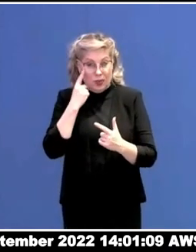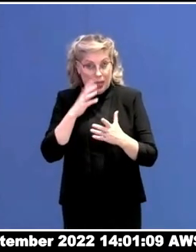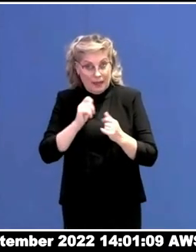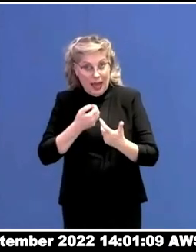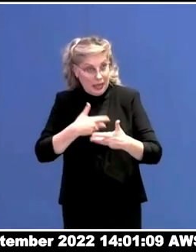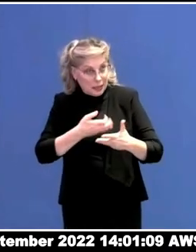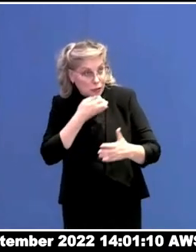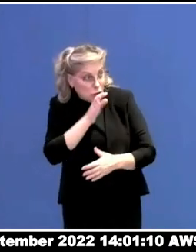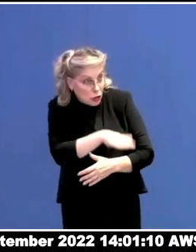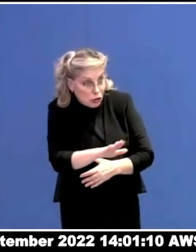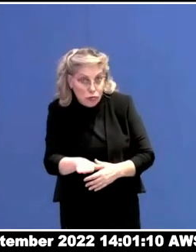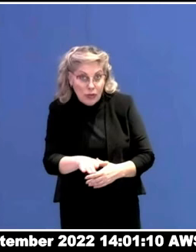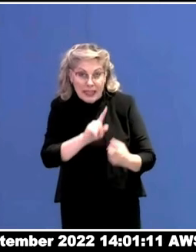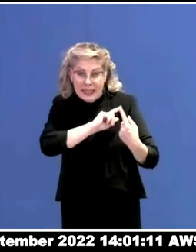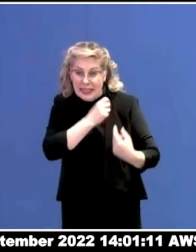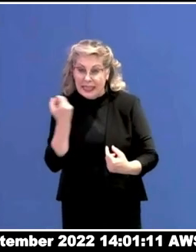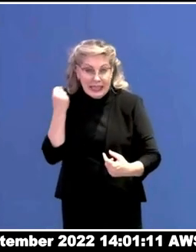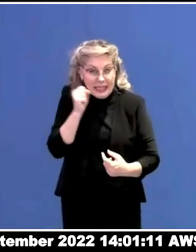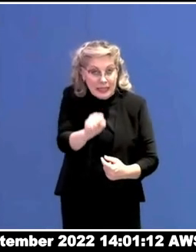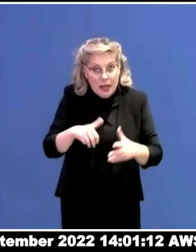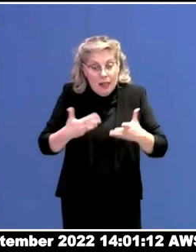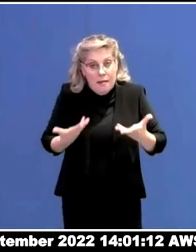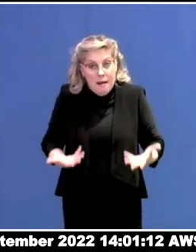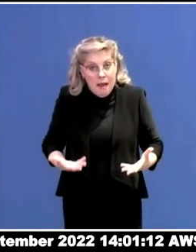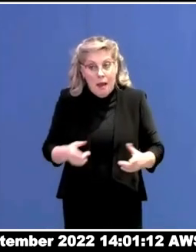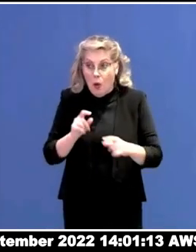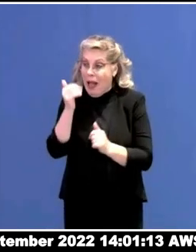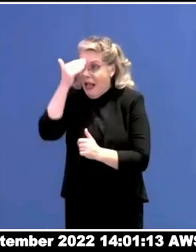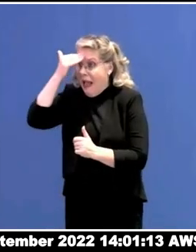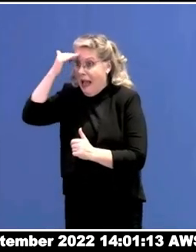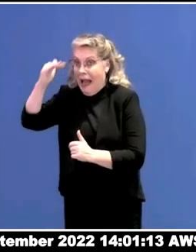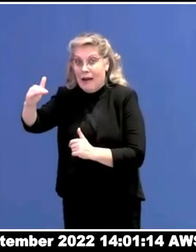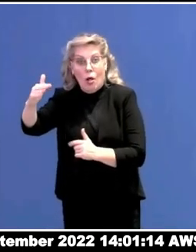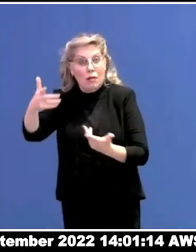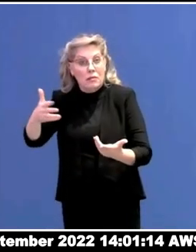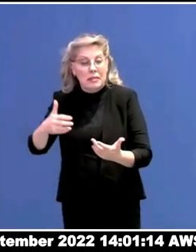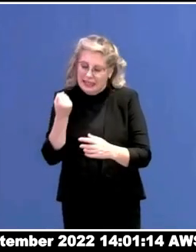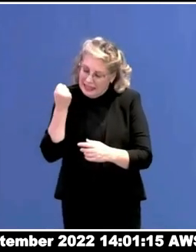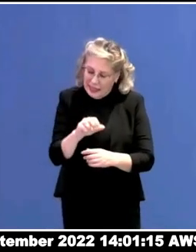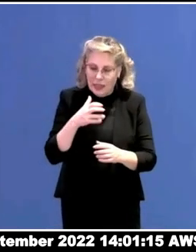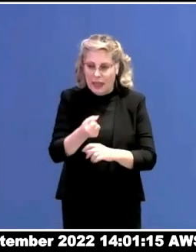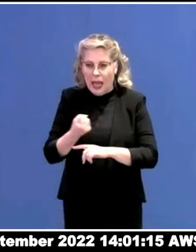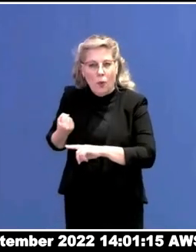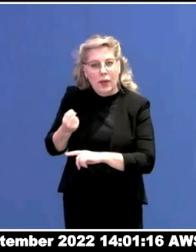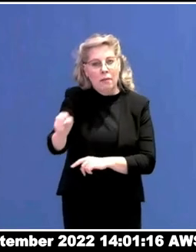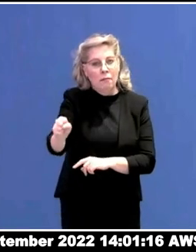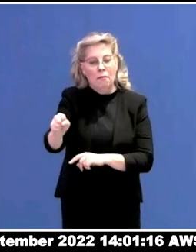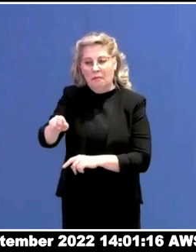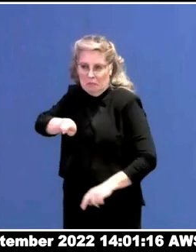We continue to use other carceral mechanisms that cause trauma as well within the - within